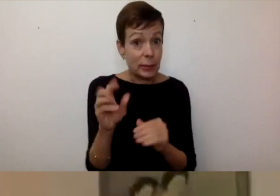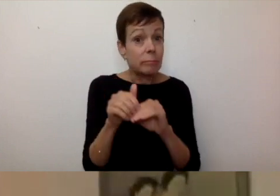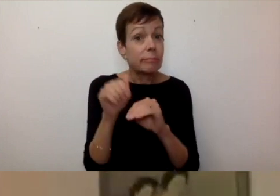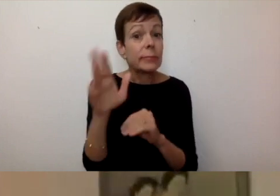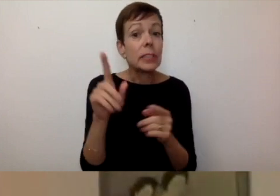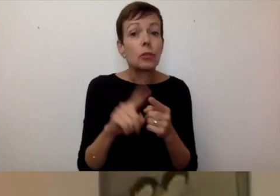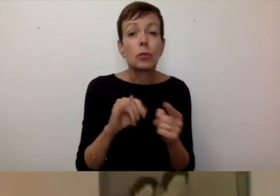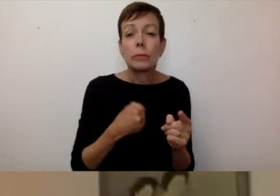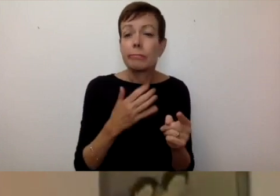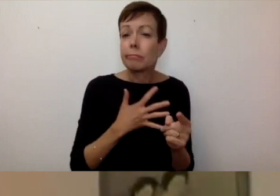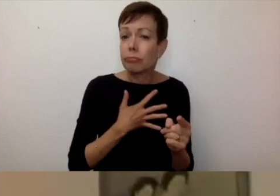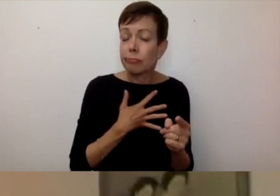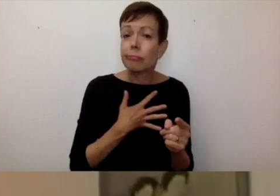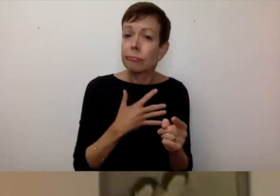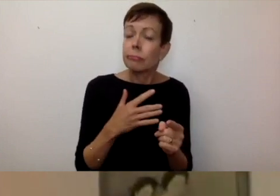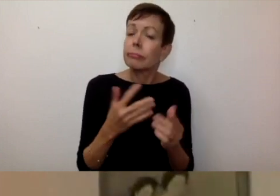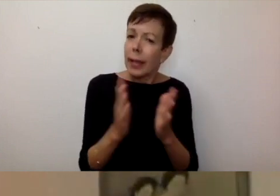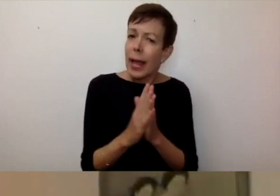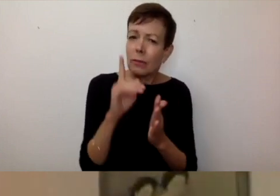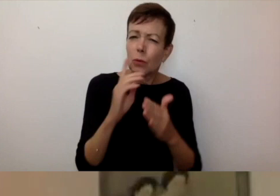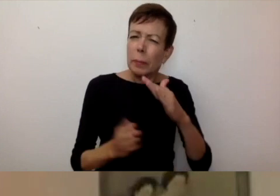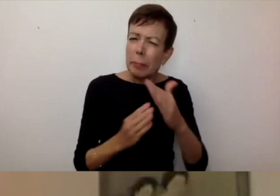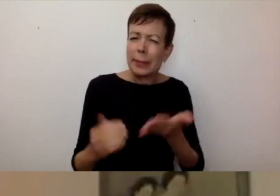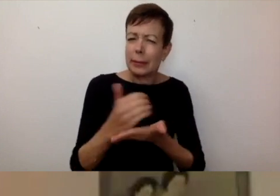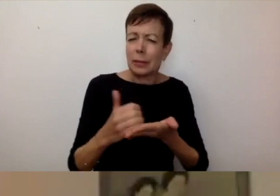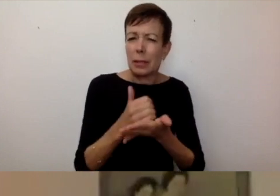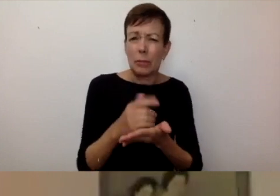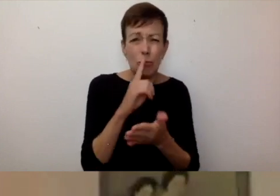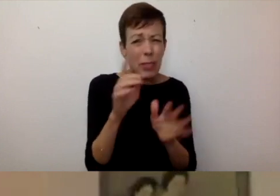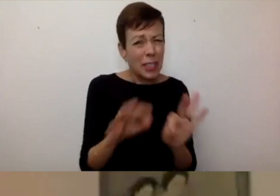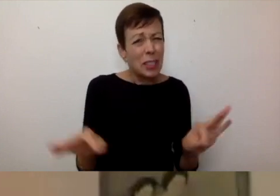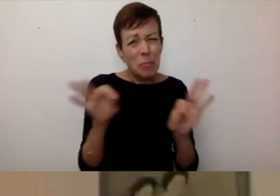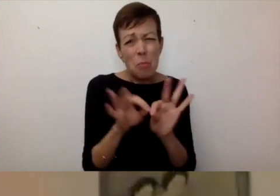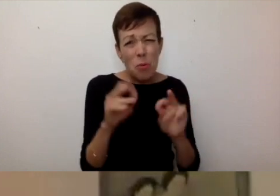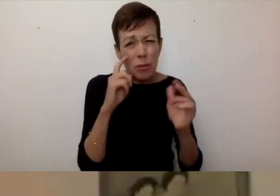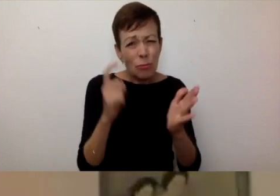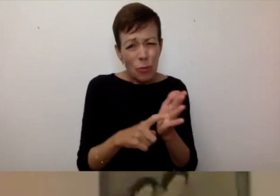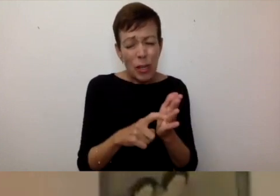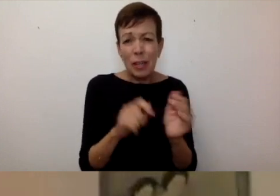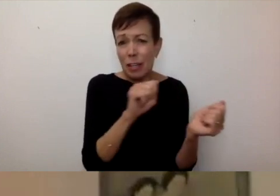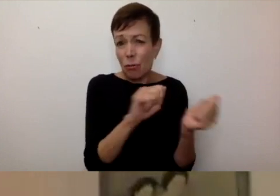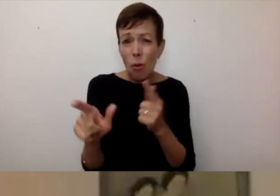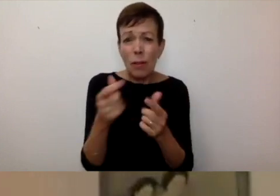it's really important to acknowledge all this unpaid labor in a campaign like this so a shout out to all the individuals